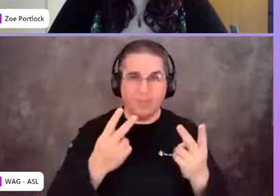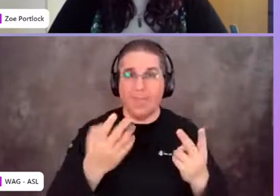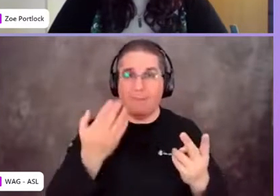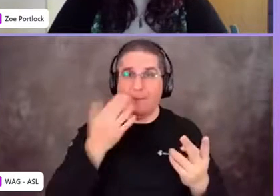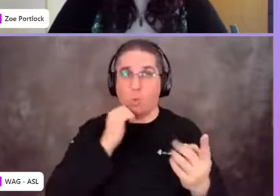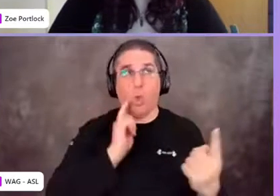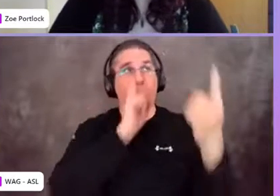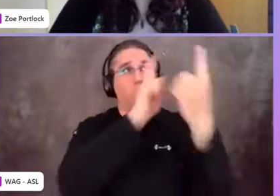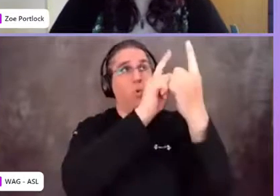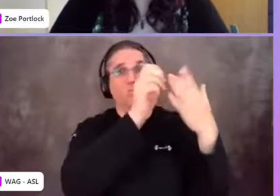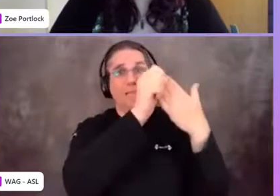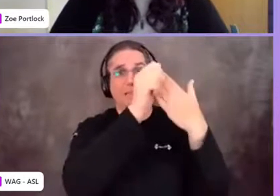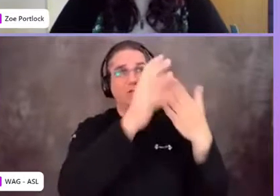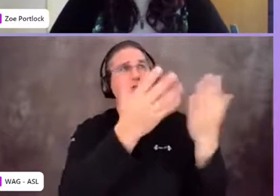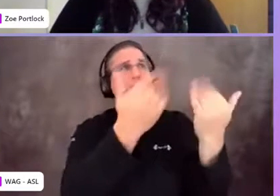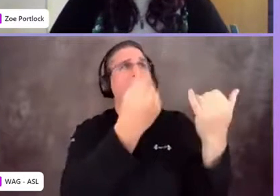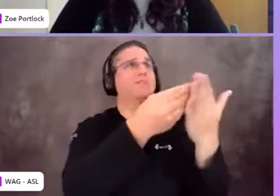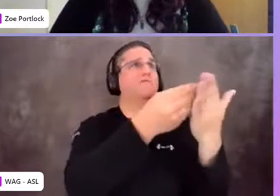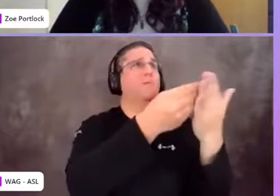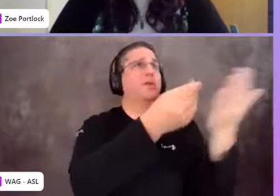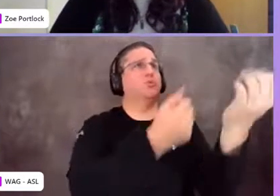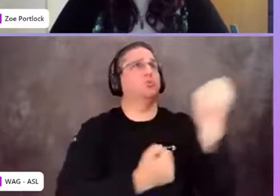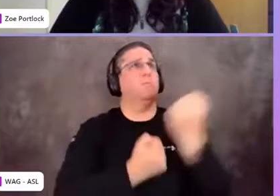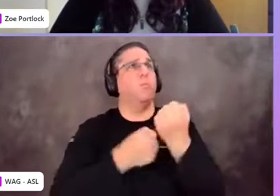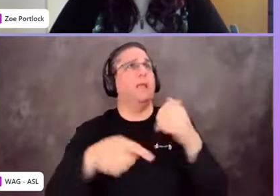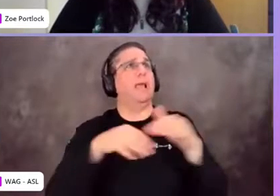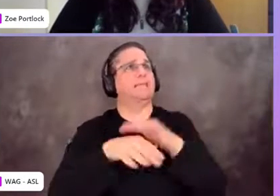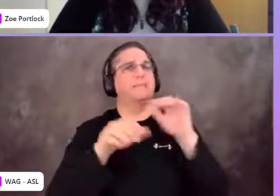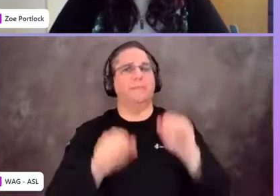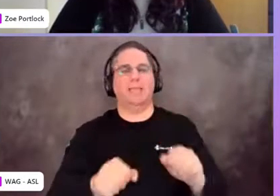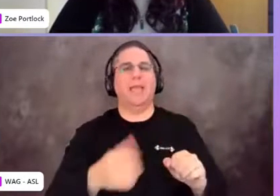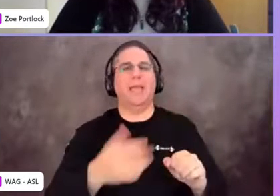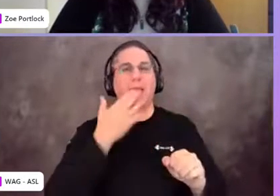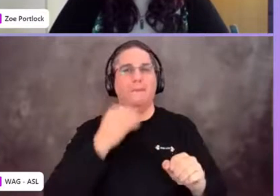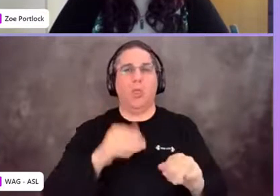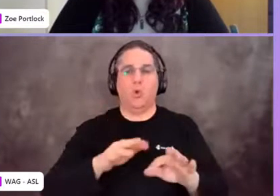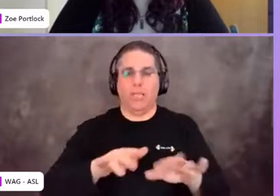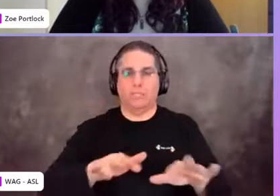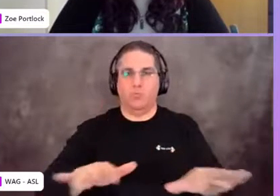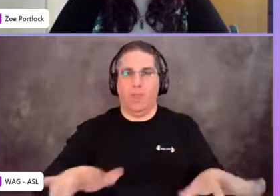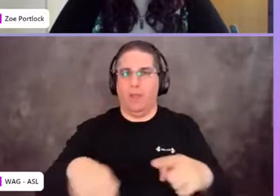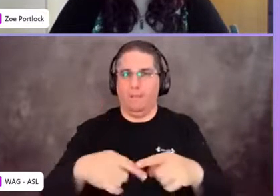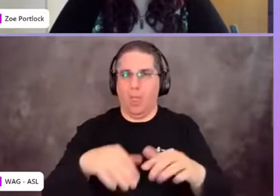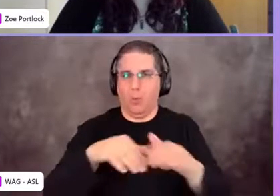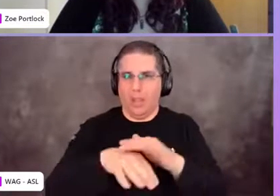continue on those. Sometimes I feel like the best buy in for leadership is not necessarily approaching leadership and